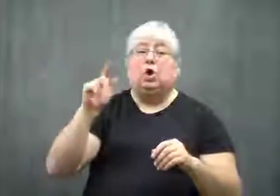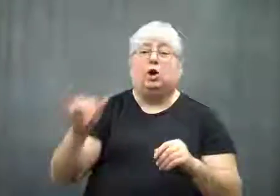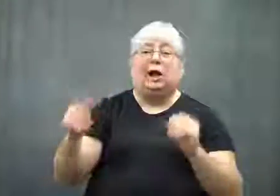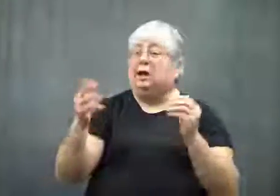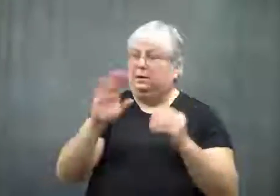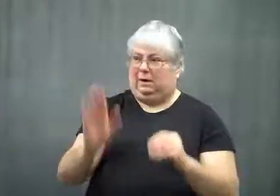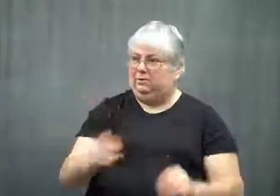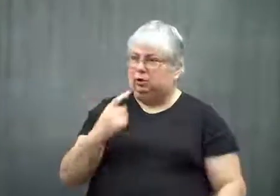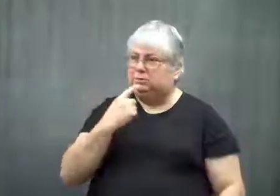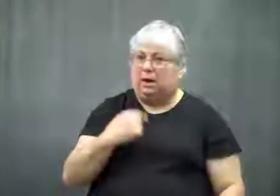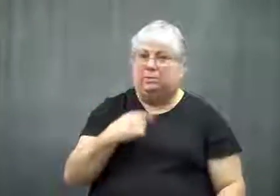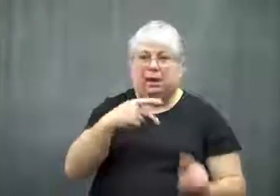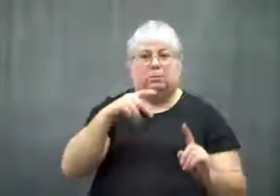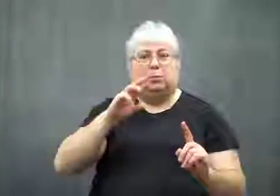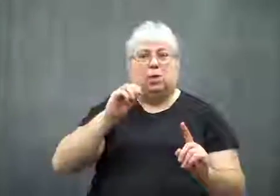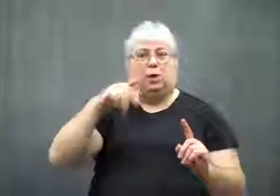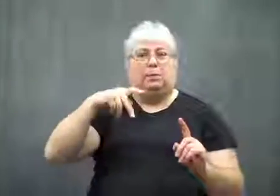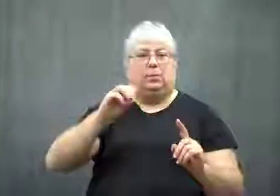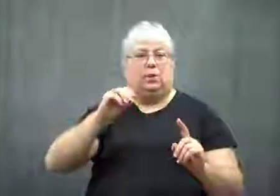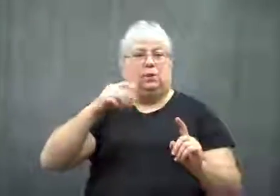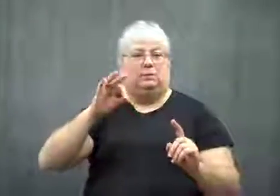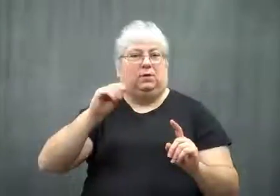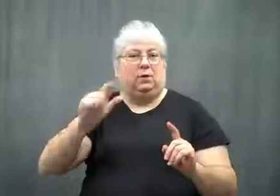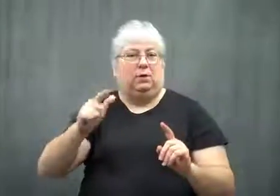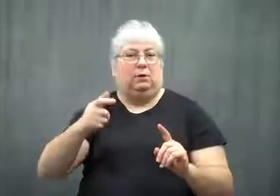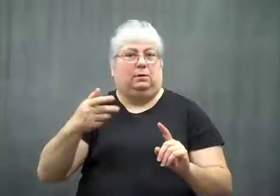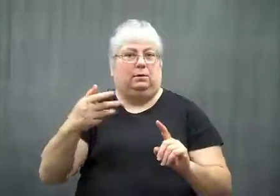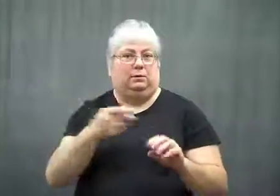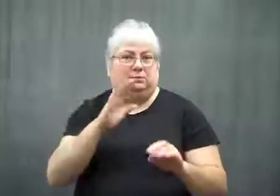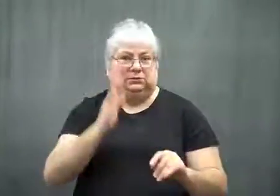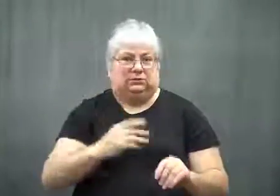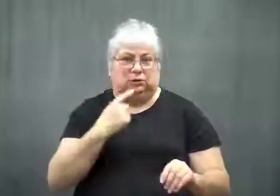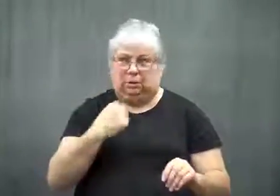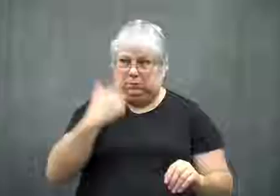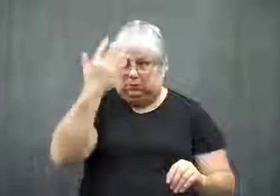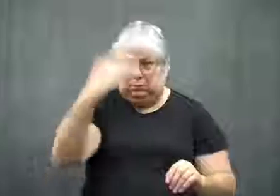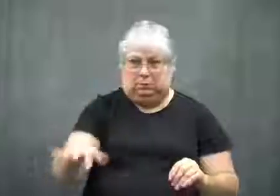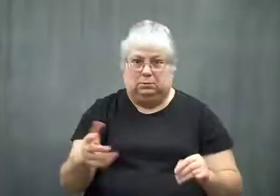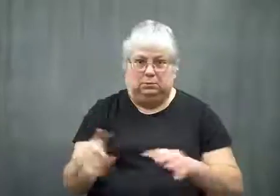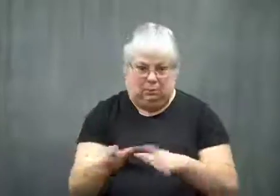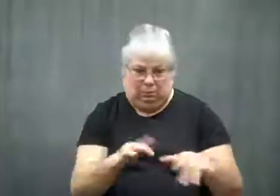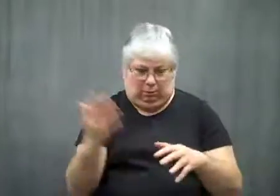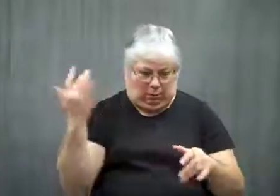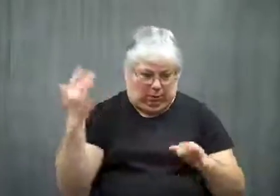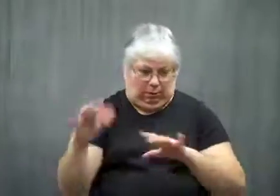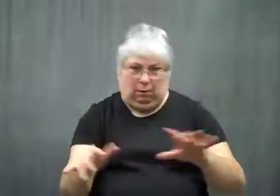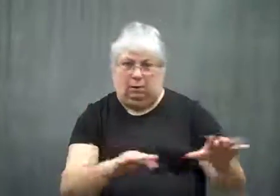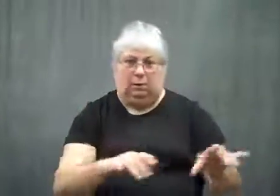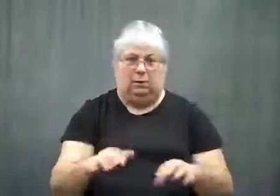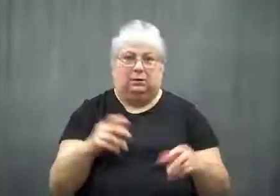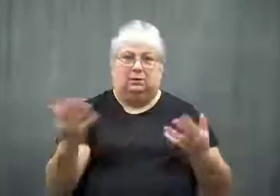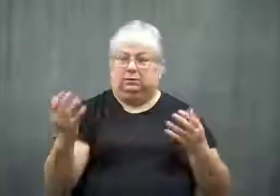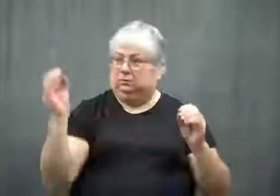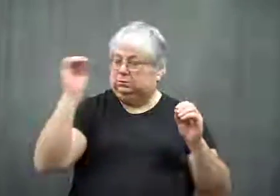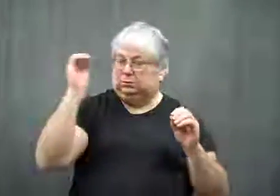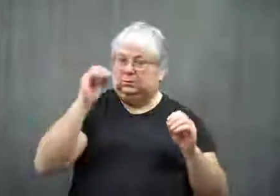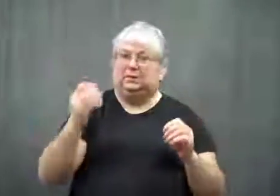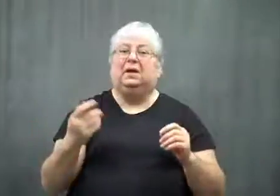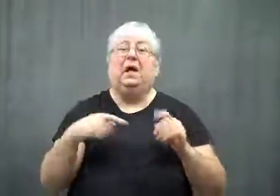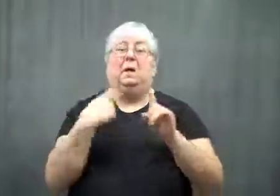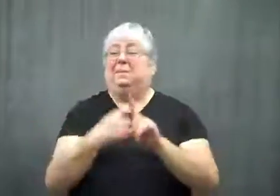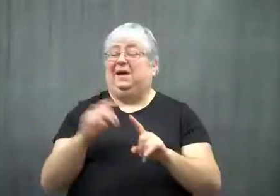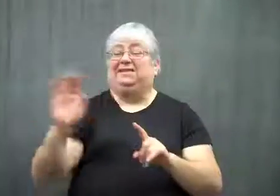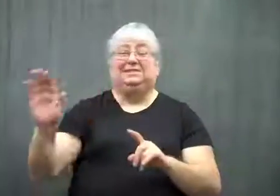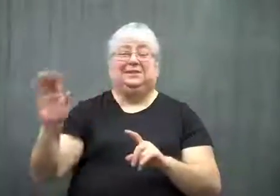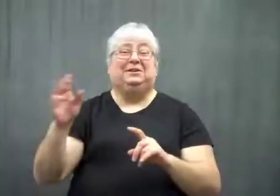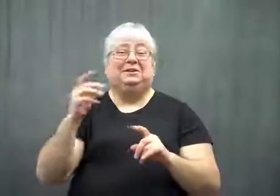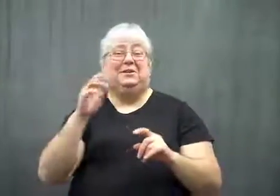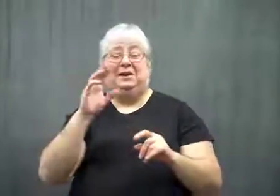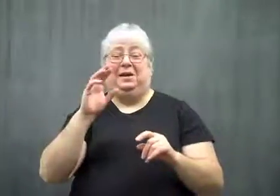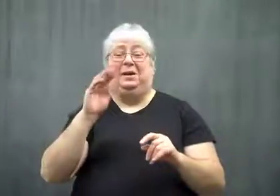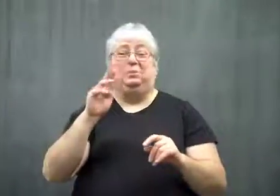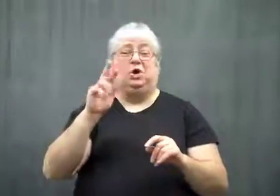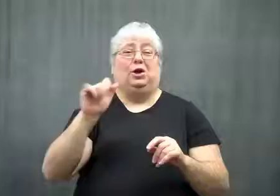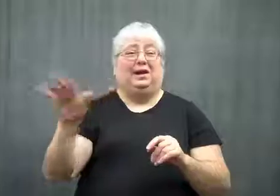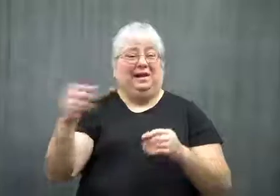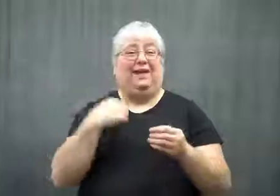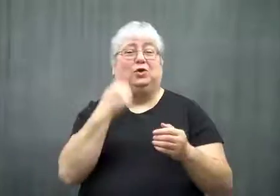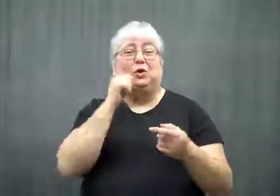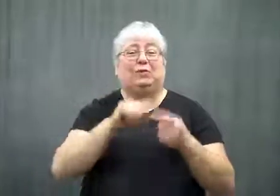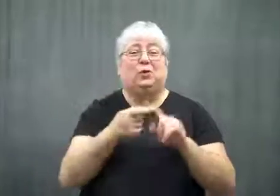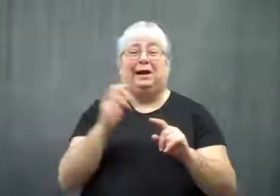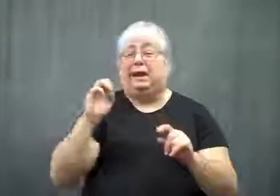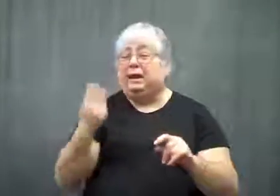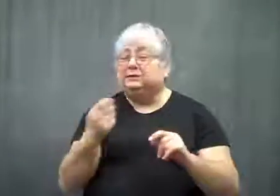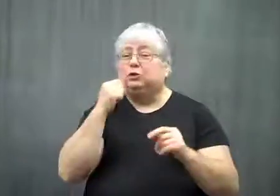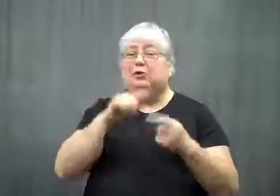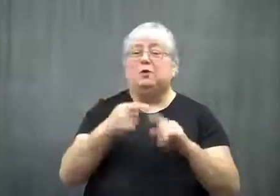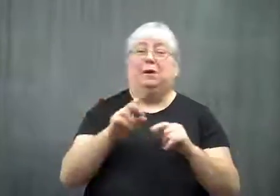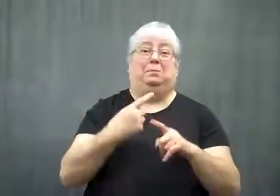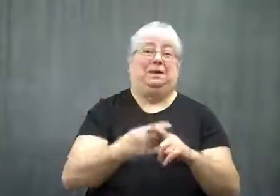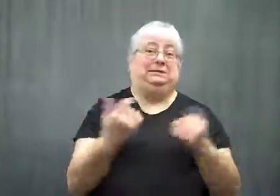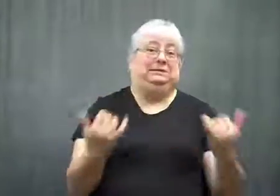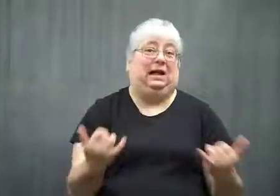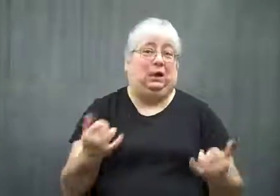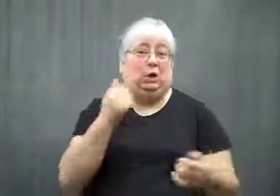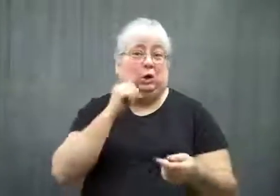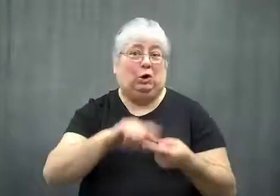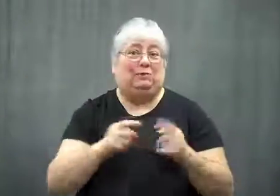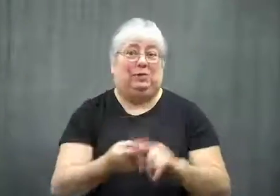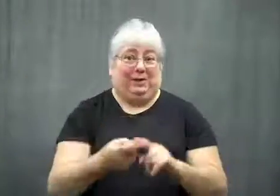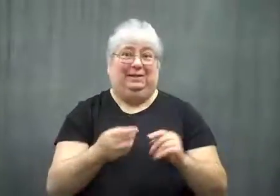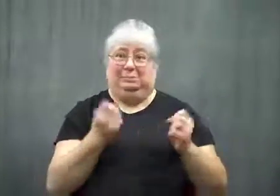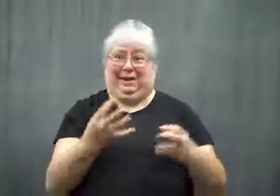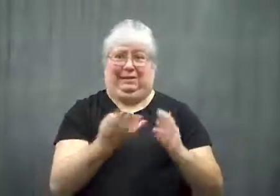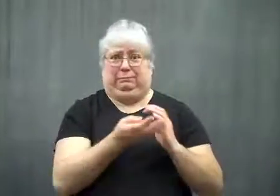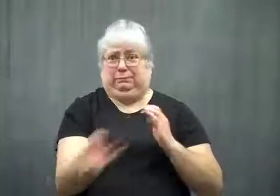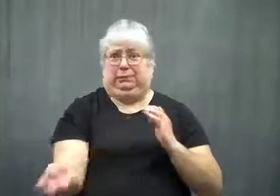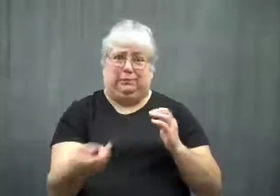They said Murray never told them he gave Jackson Propofol.